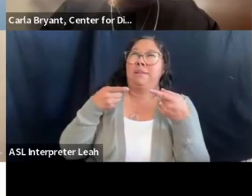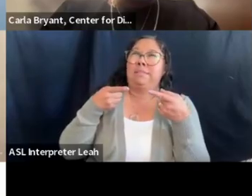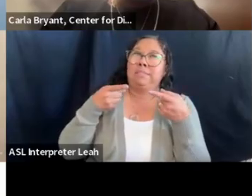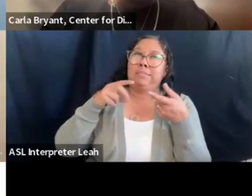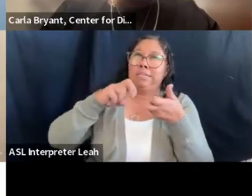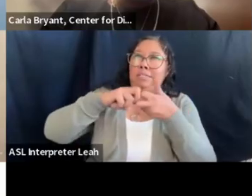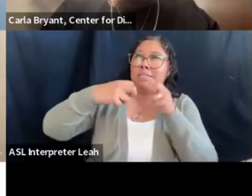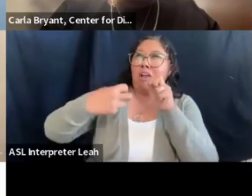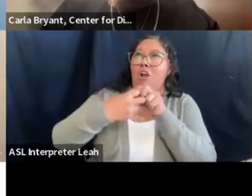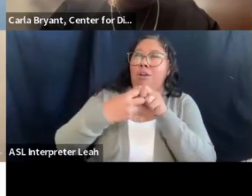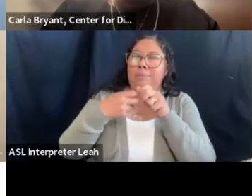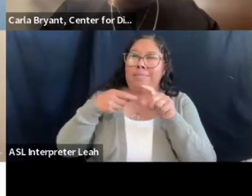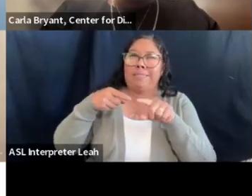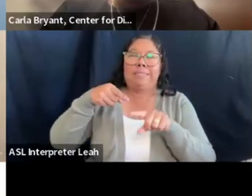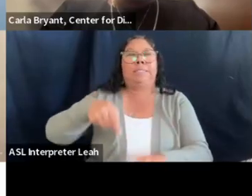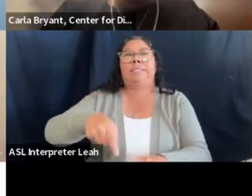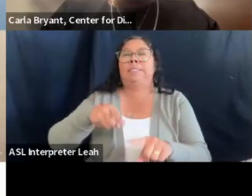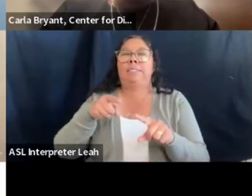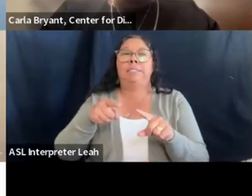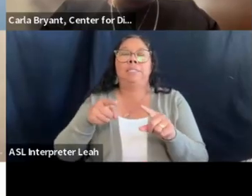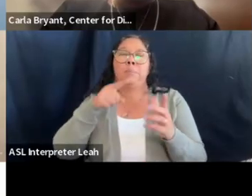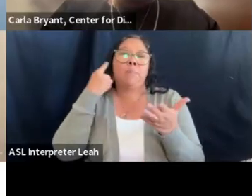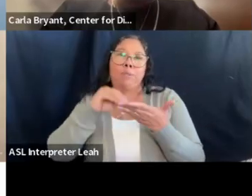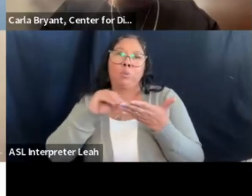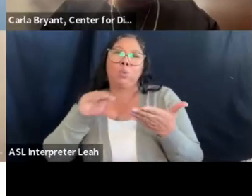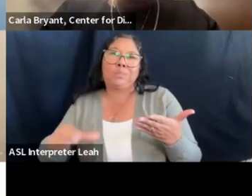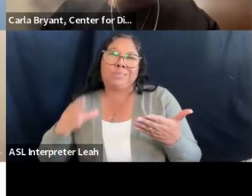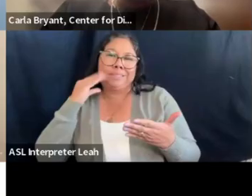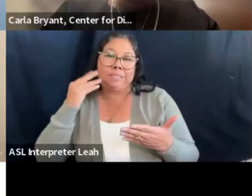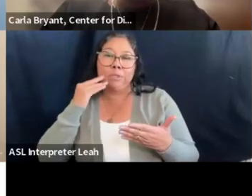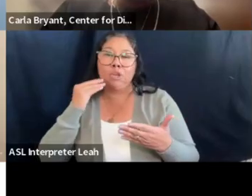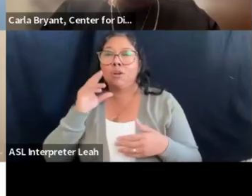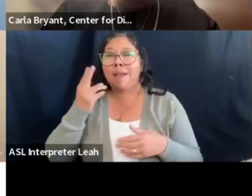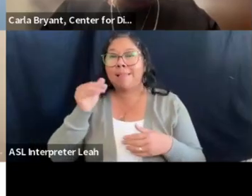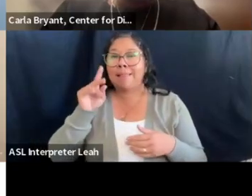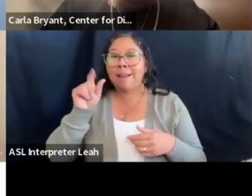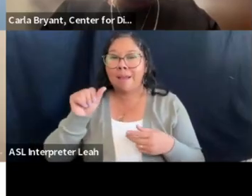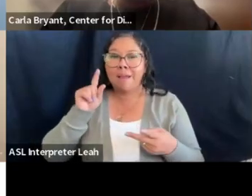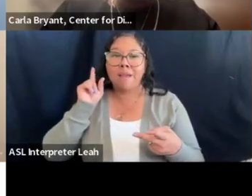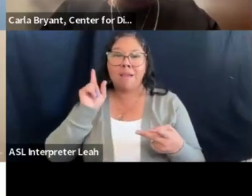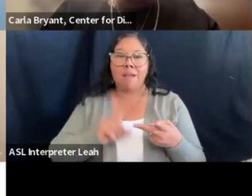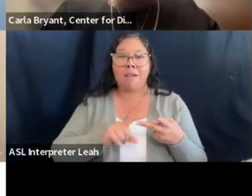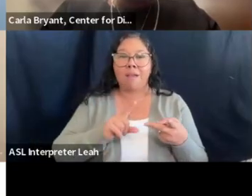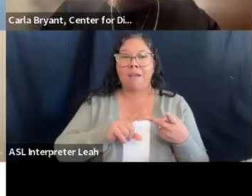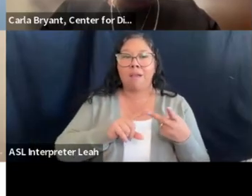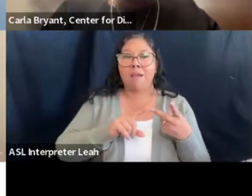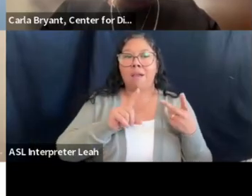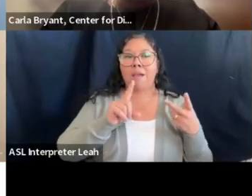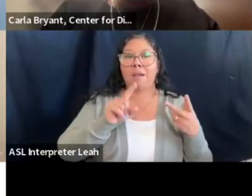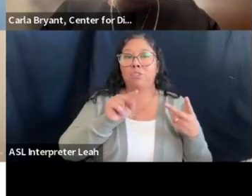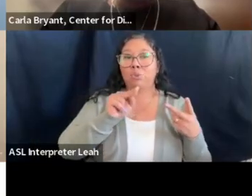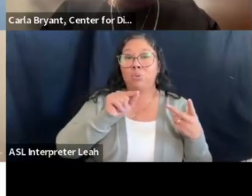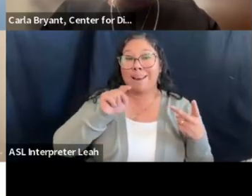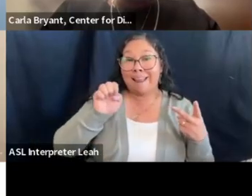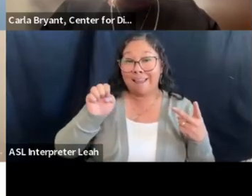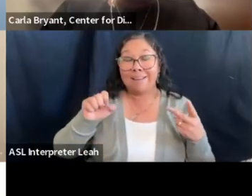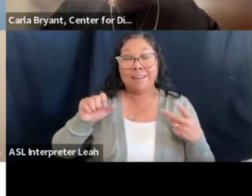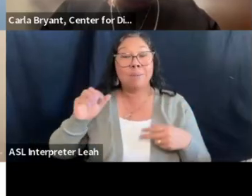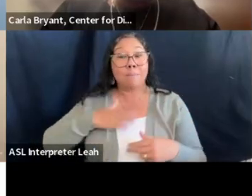really as um Helena and Tunette have been talking about. Andrew would have been better served um